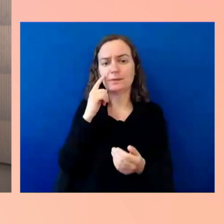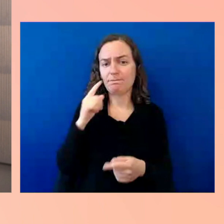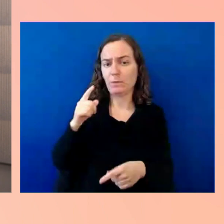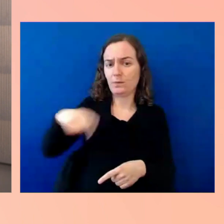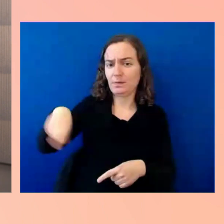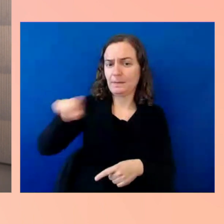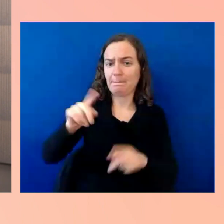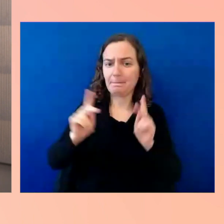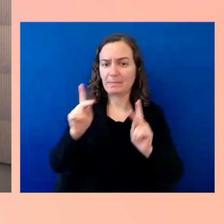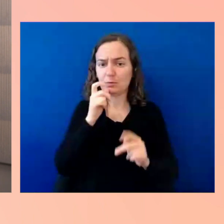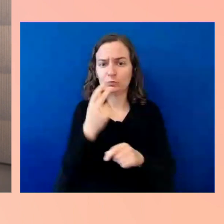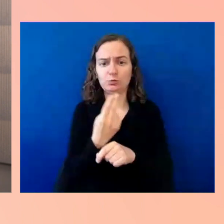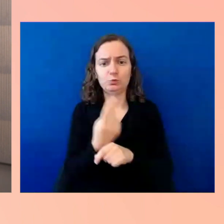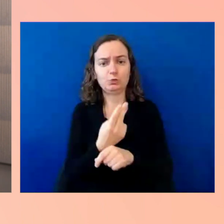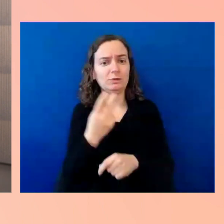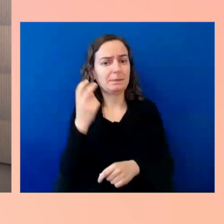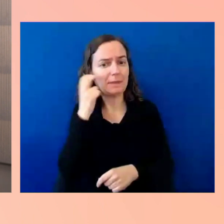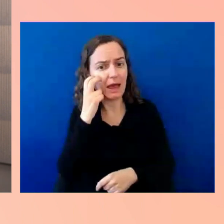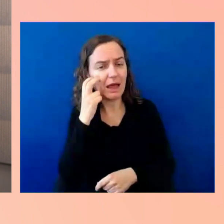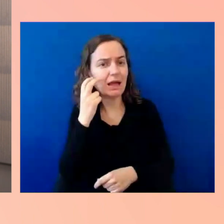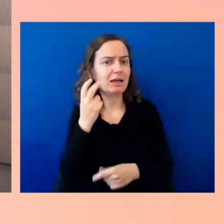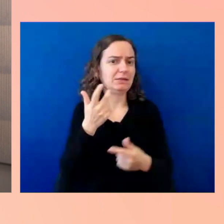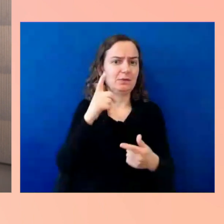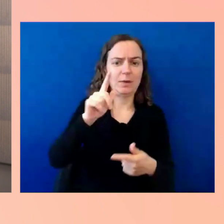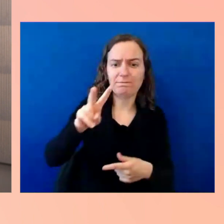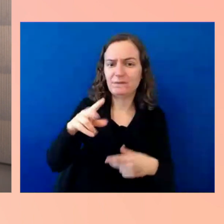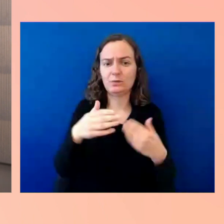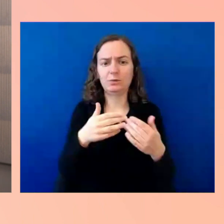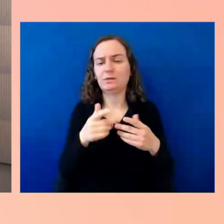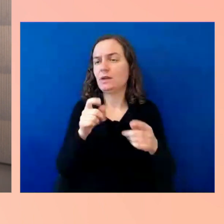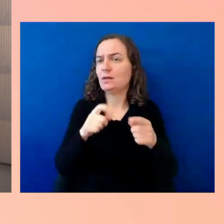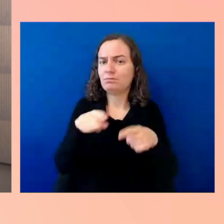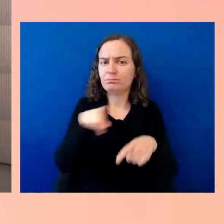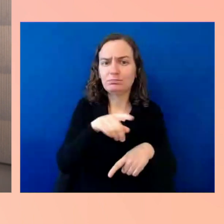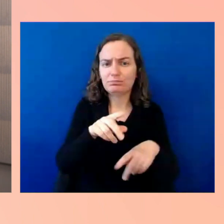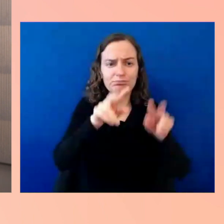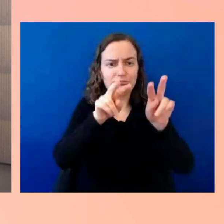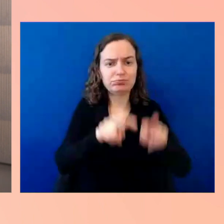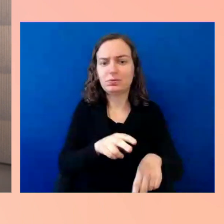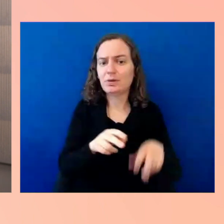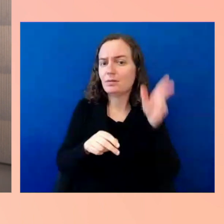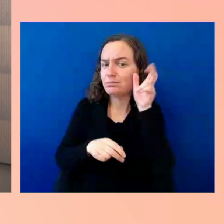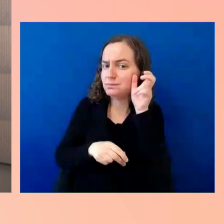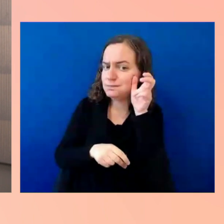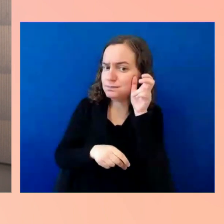We've heard your feedback on the importance of Braille and the role Windows and Narrator play in supporting